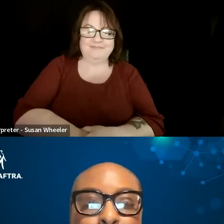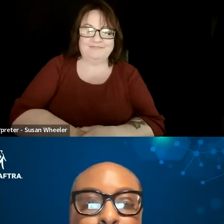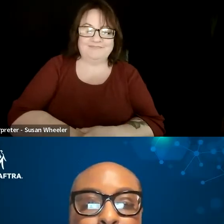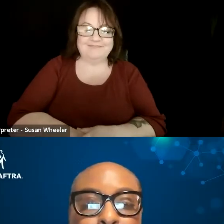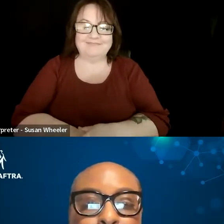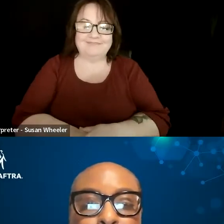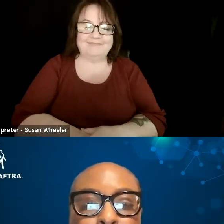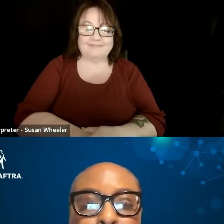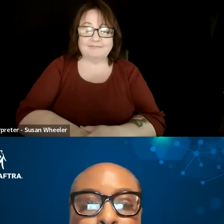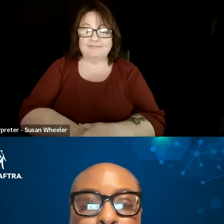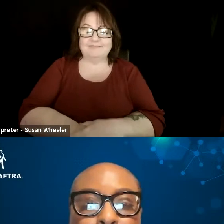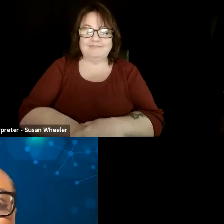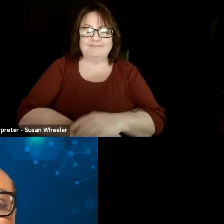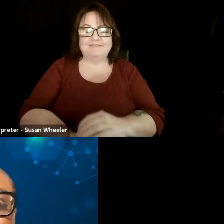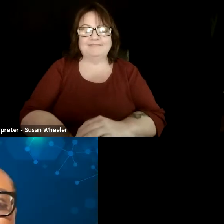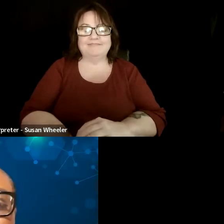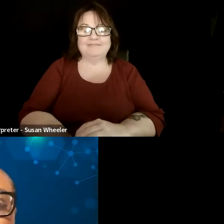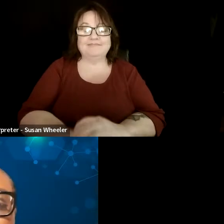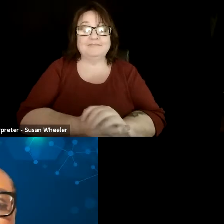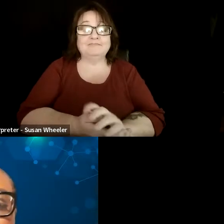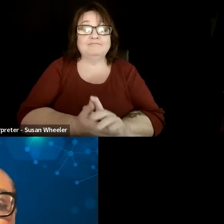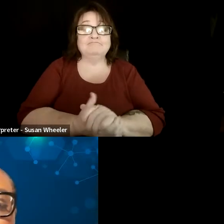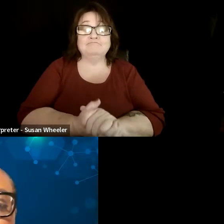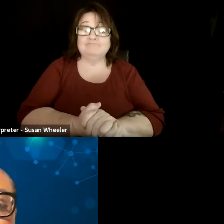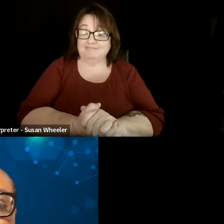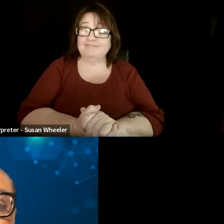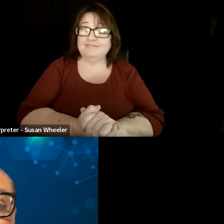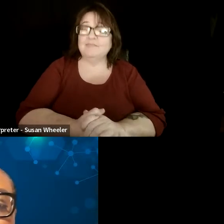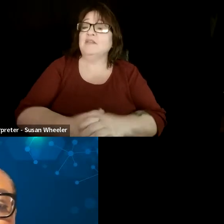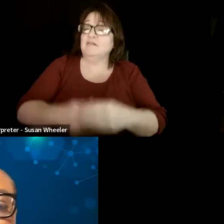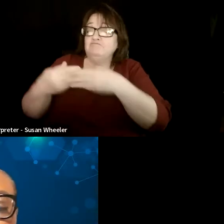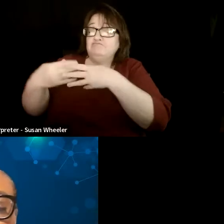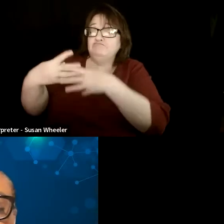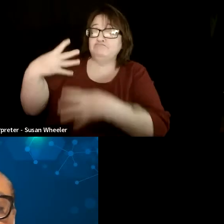So, these questions come from members